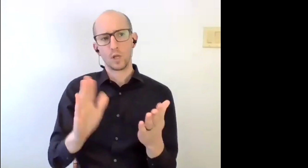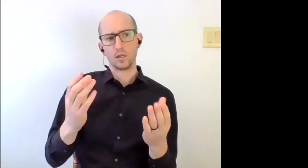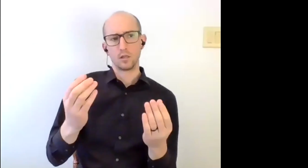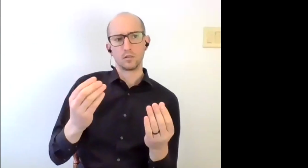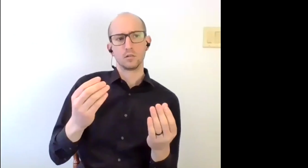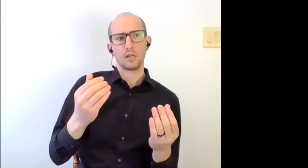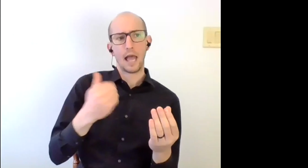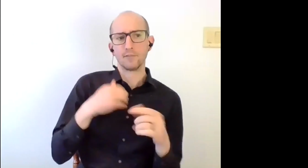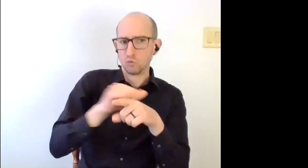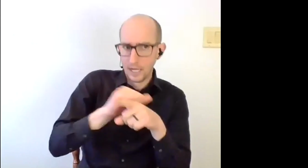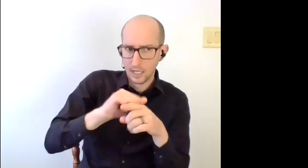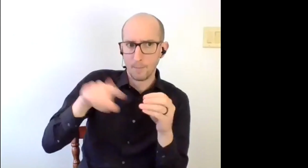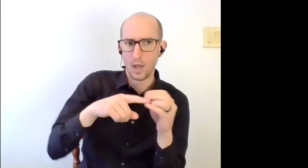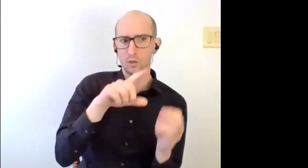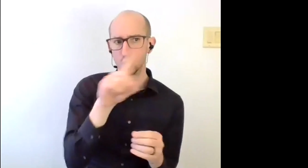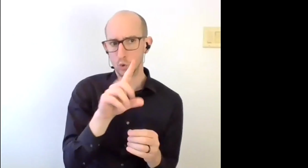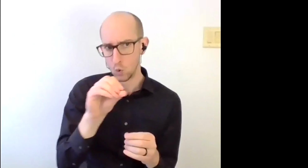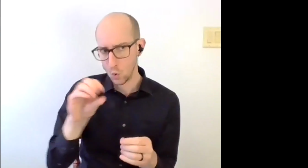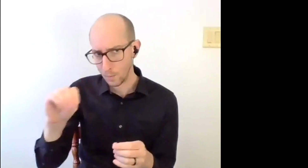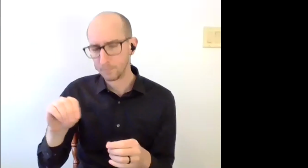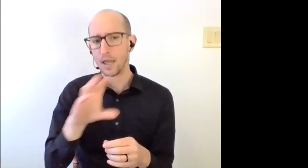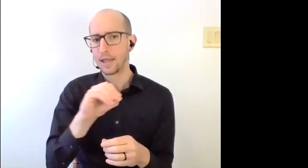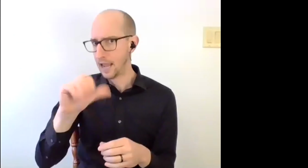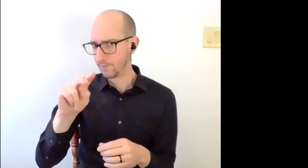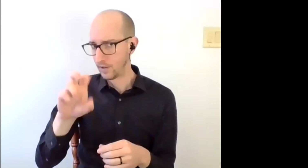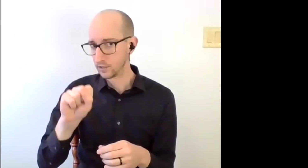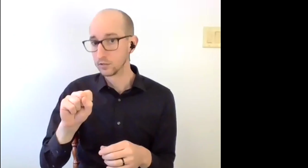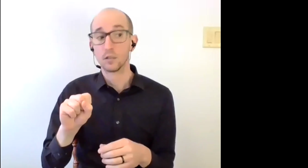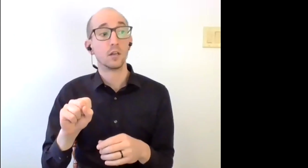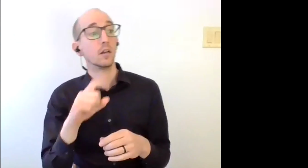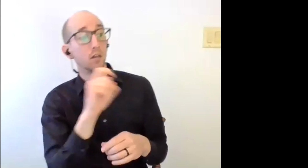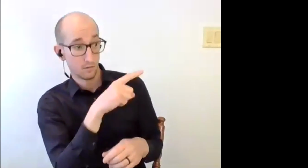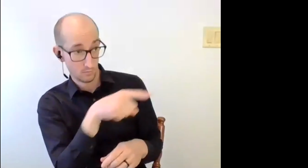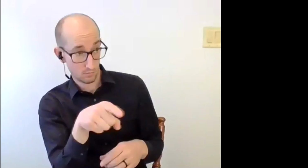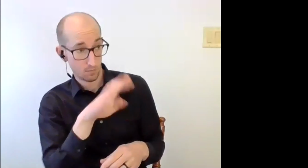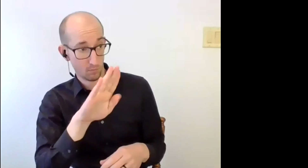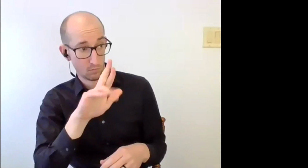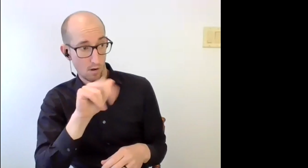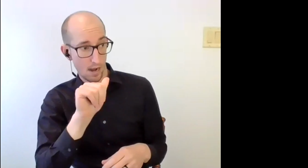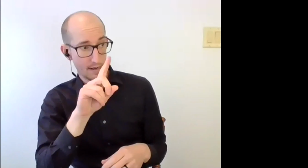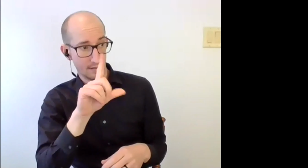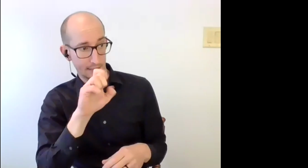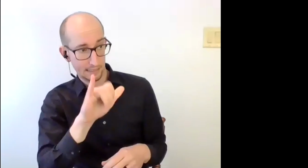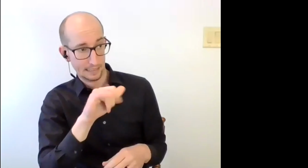And and will students be provided zoom and cap vas